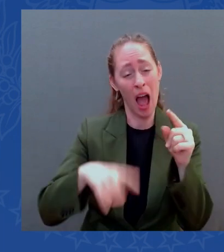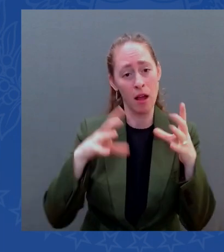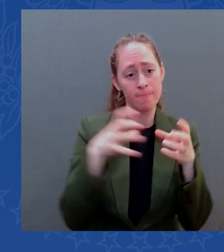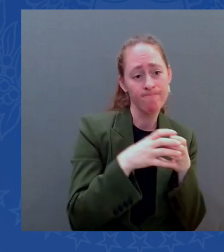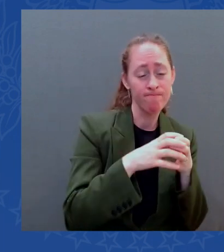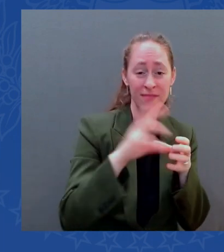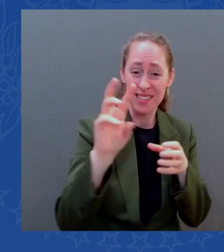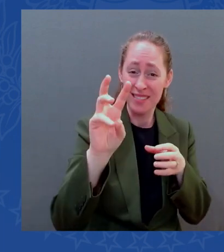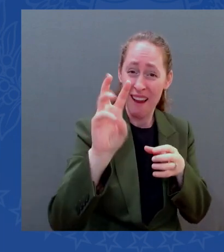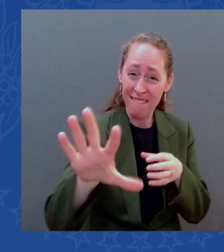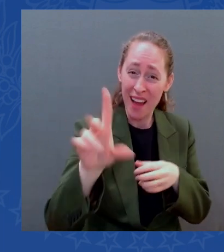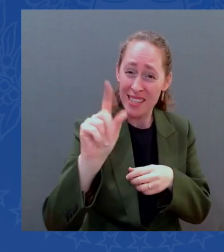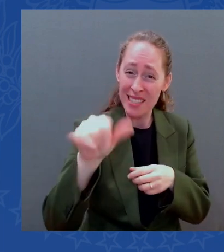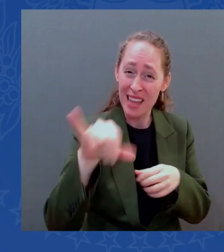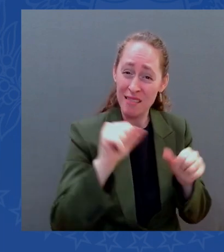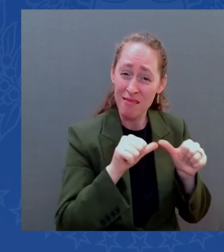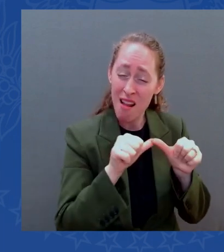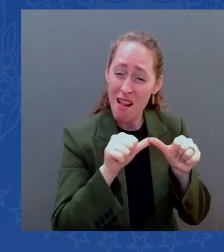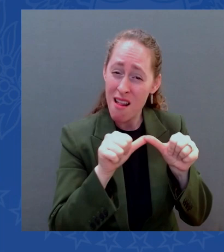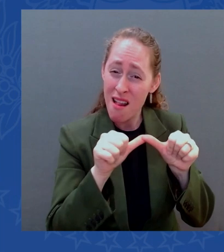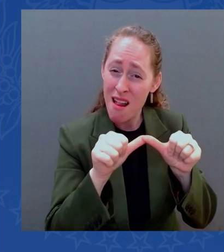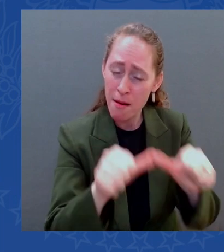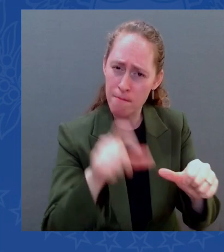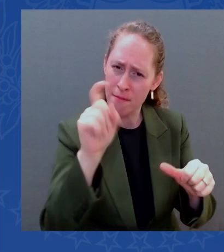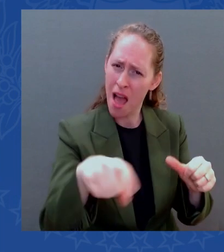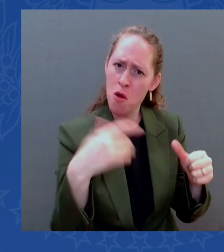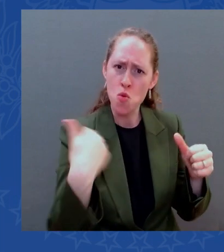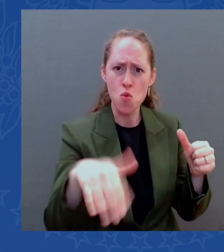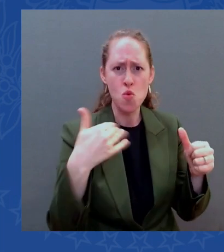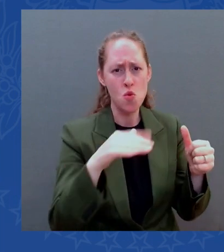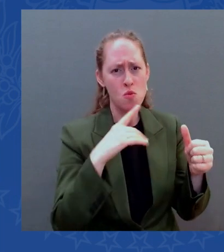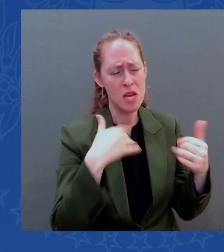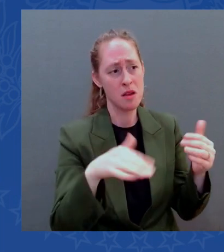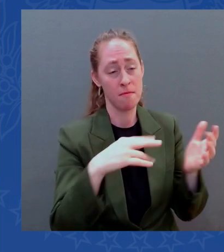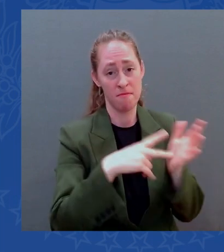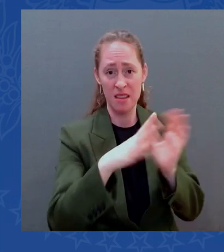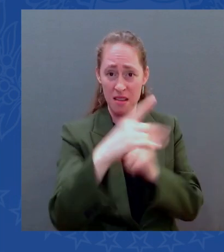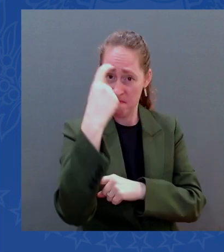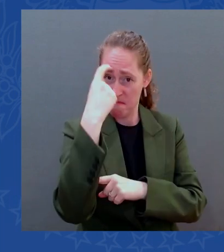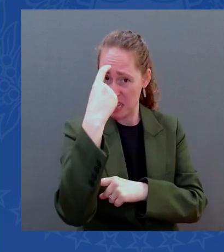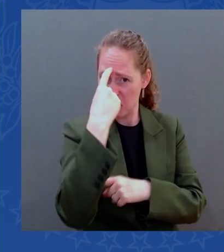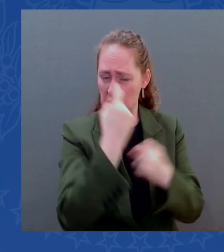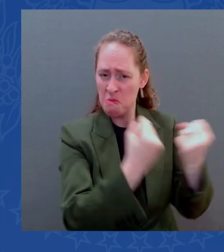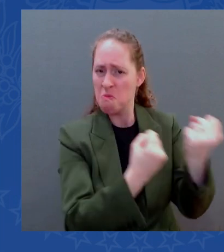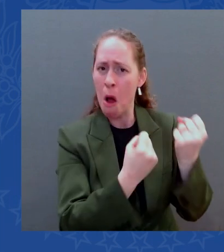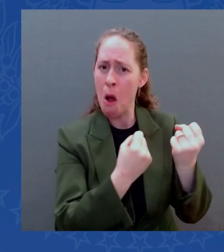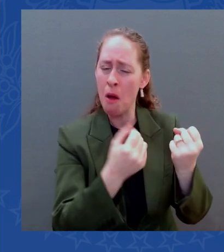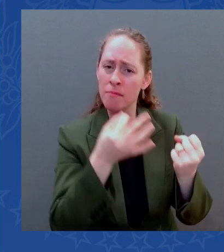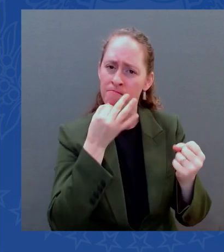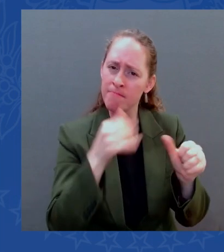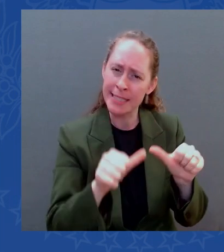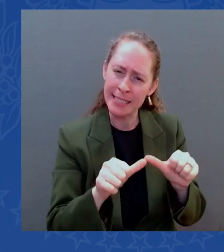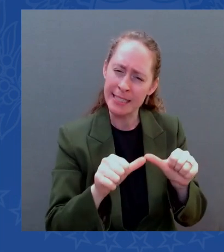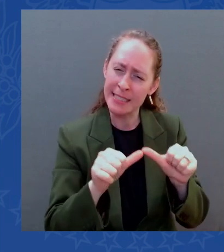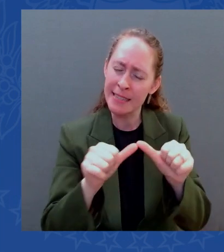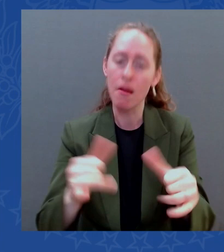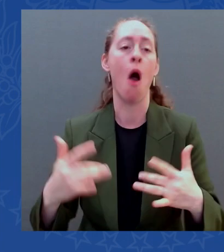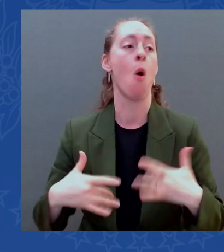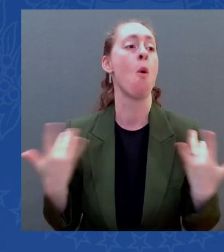This last season, we're proud to say we returned to home ice. And after starting the season with no fans, we capped it off with our second